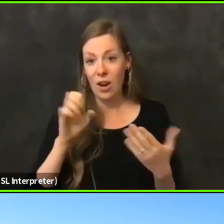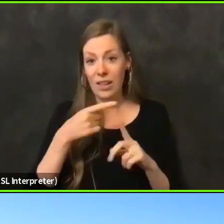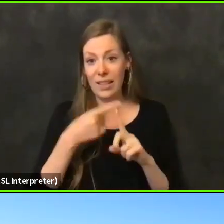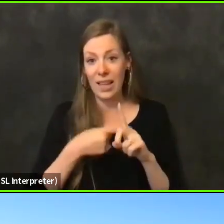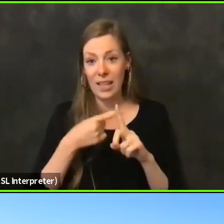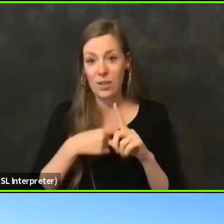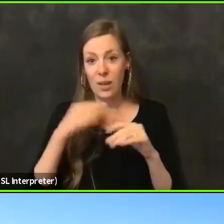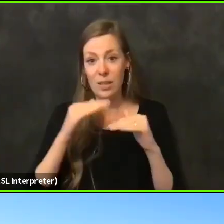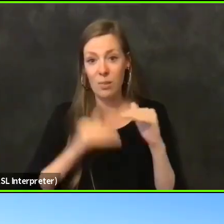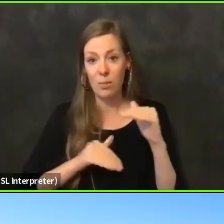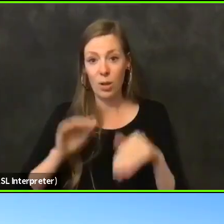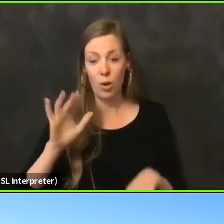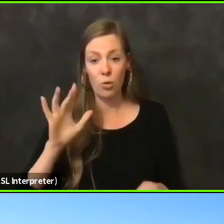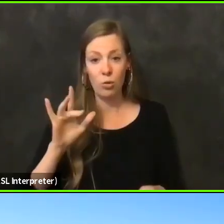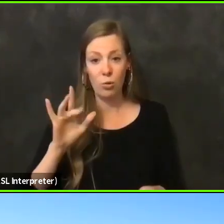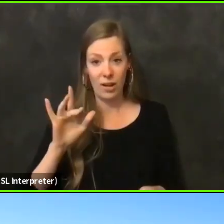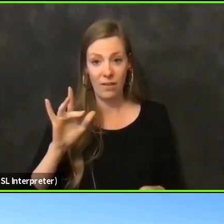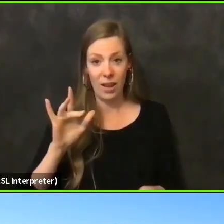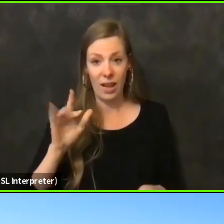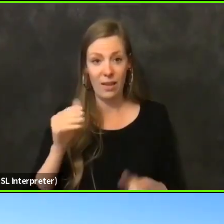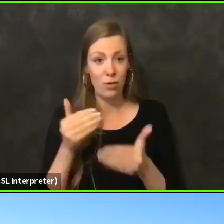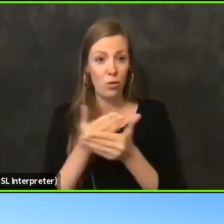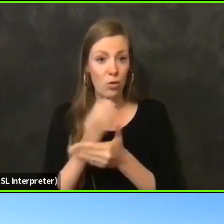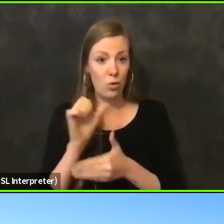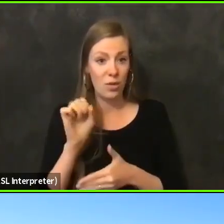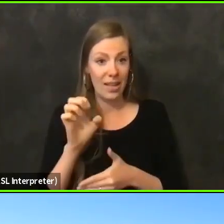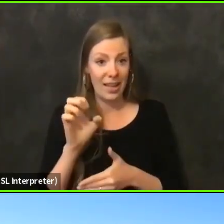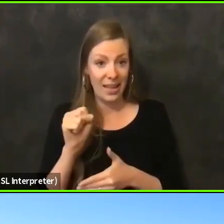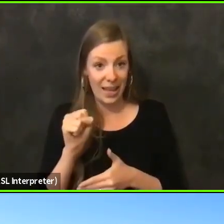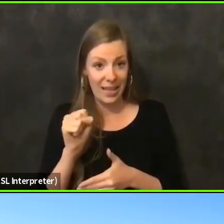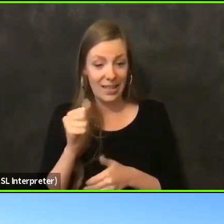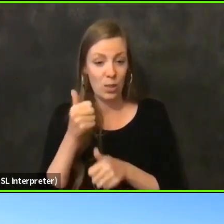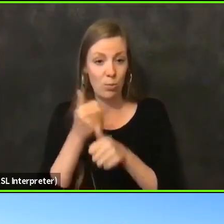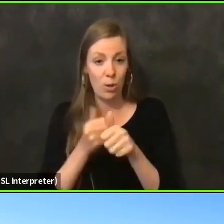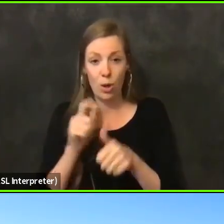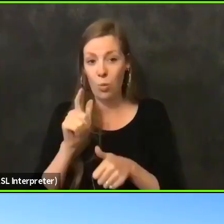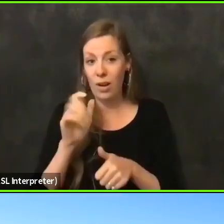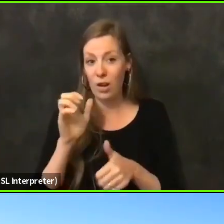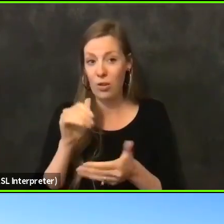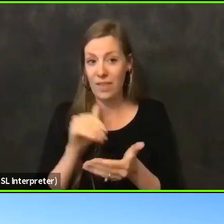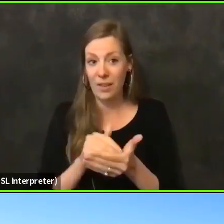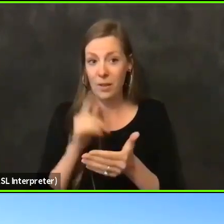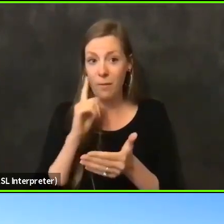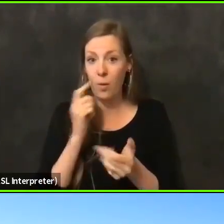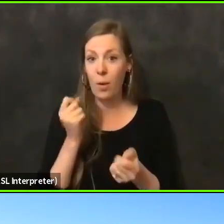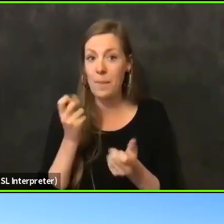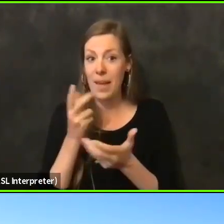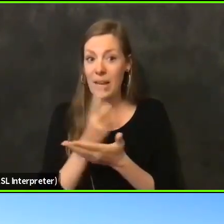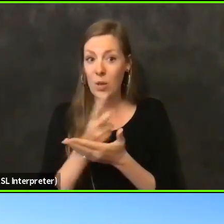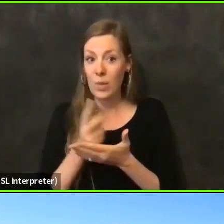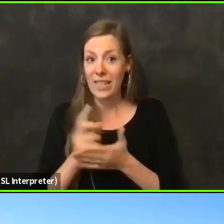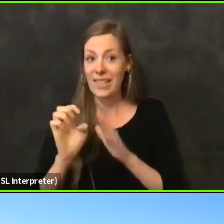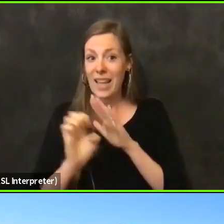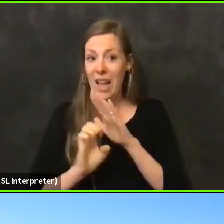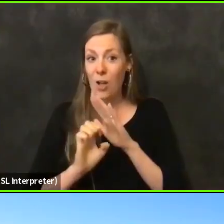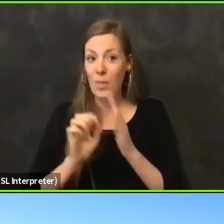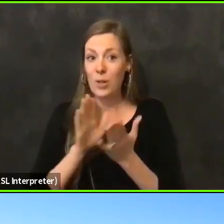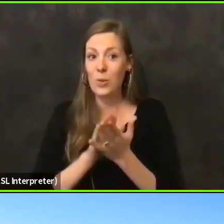twenty five new cases per day, four hundred thousand for several weeks, elementary schools can start to reopen.